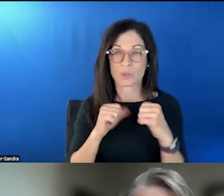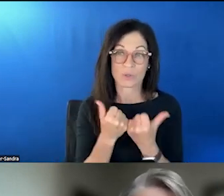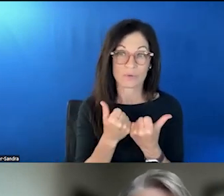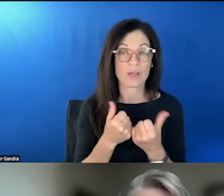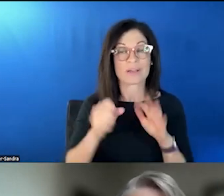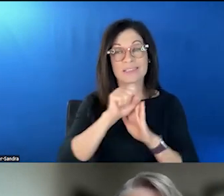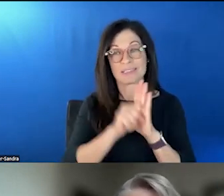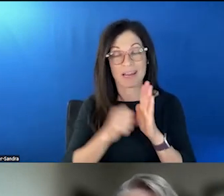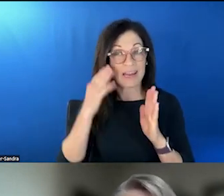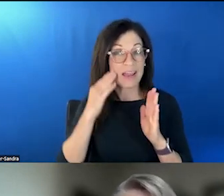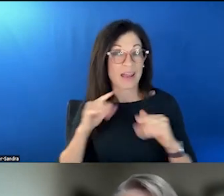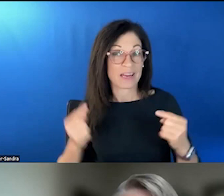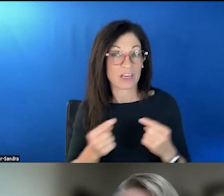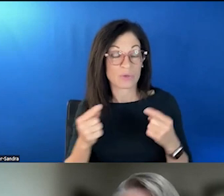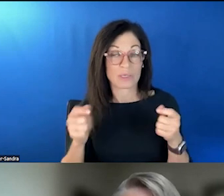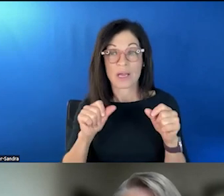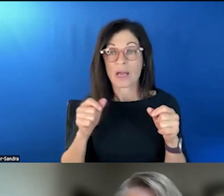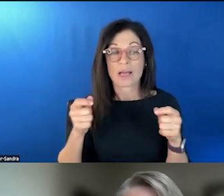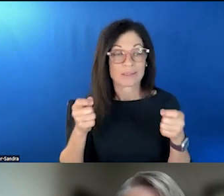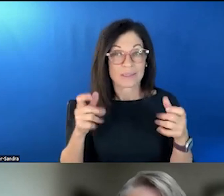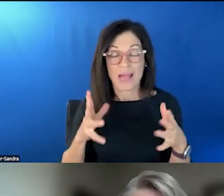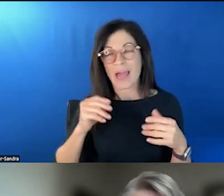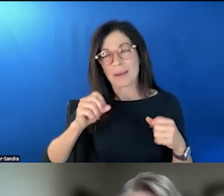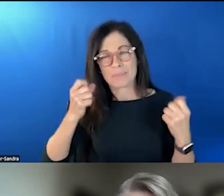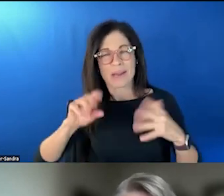ADMINISTRATORS, AS WELL AS OTHERS THAT HELP WITH QUALITY